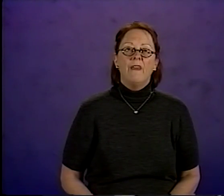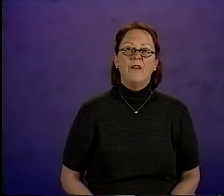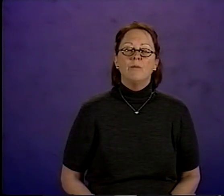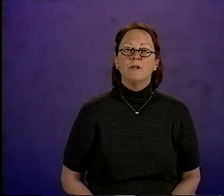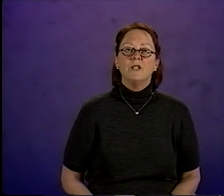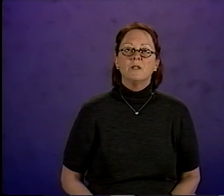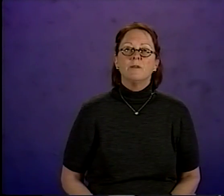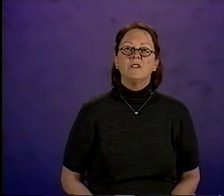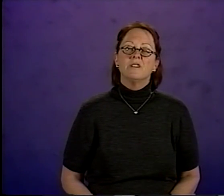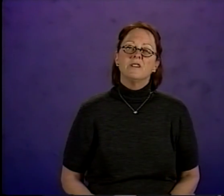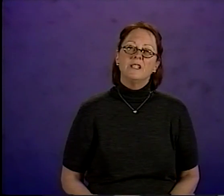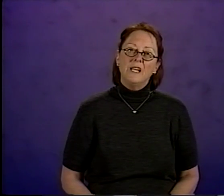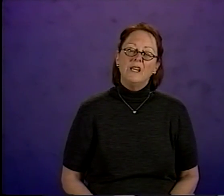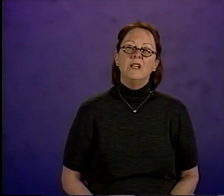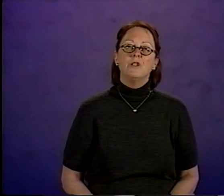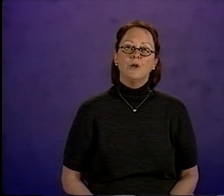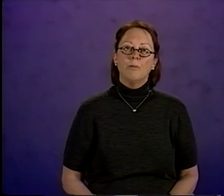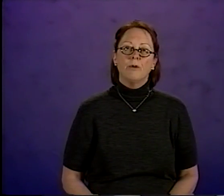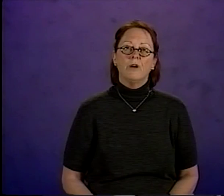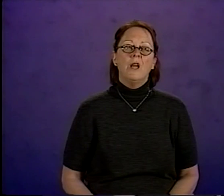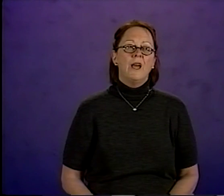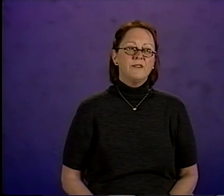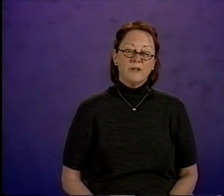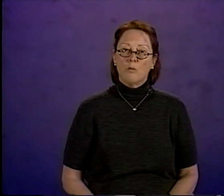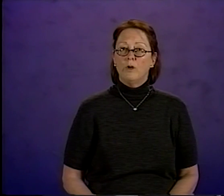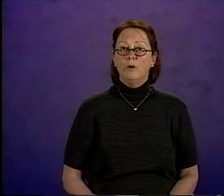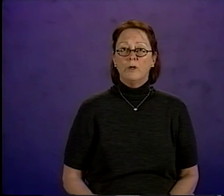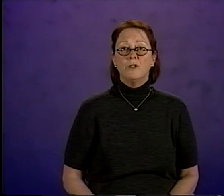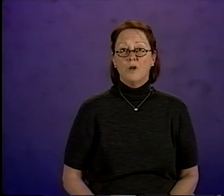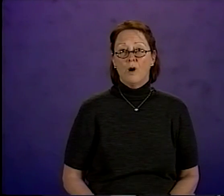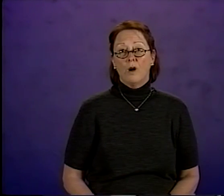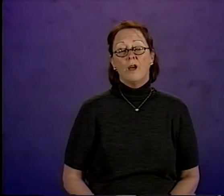that the participant sees the interpreter as someone who can talk